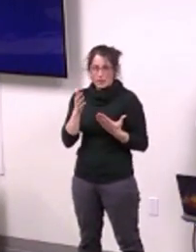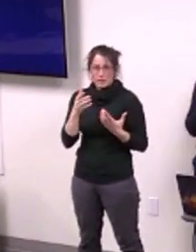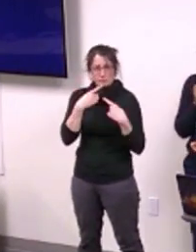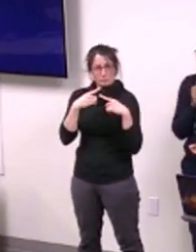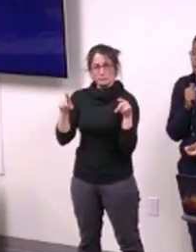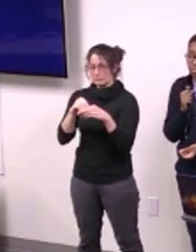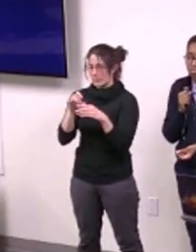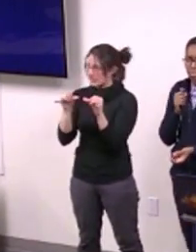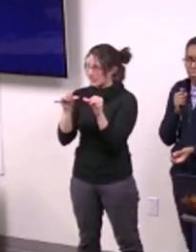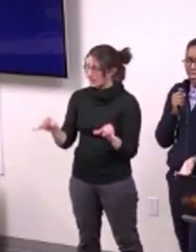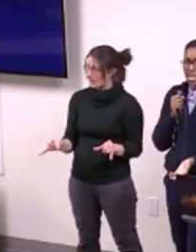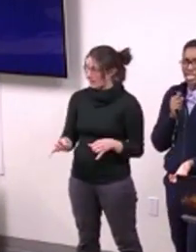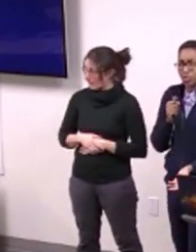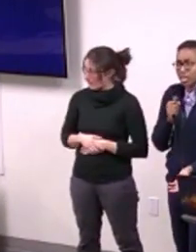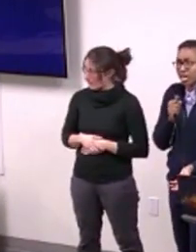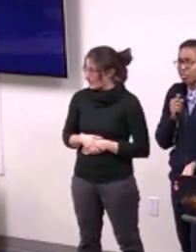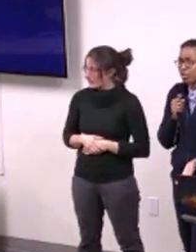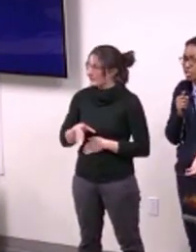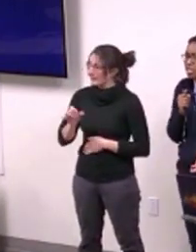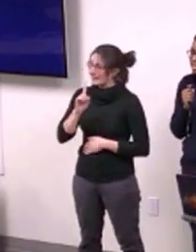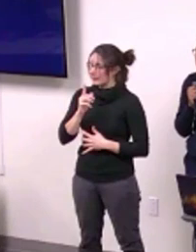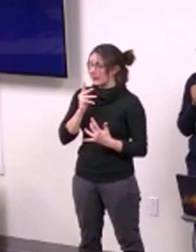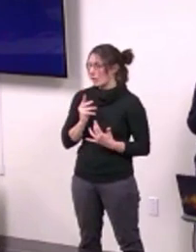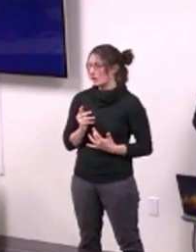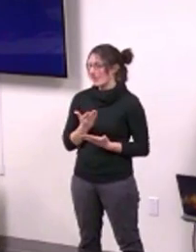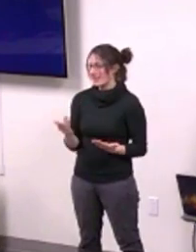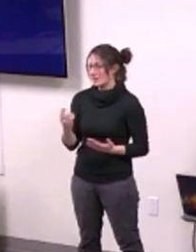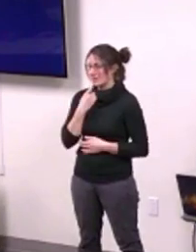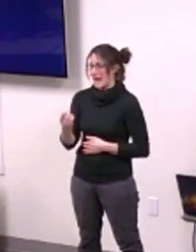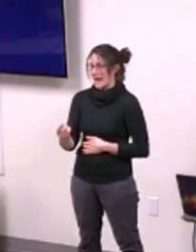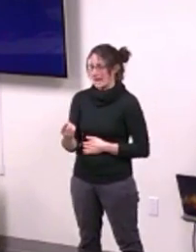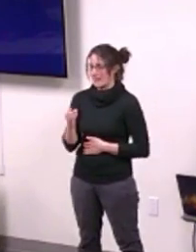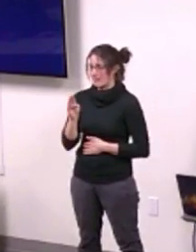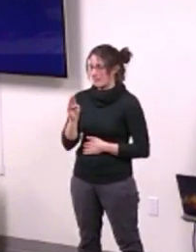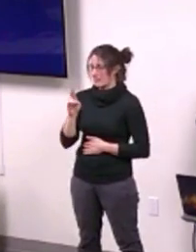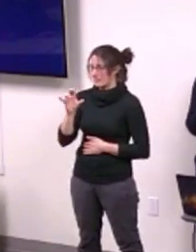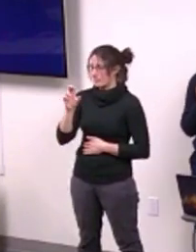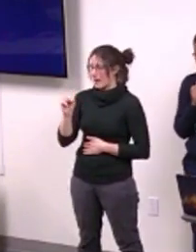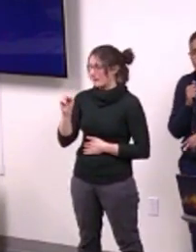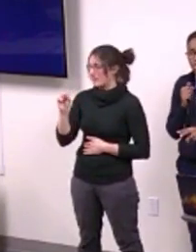And that's a really unfortunate thing to say. Bryan Stevenson's quote is that, "They treat you better